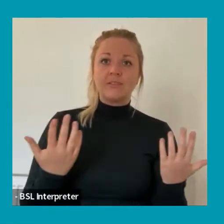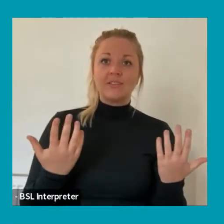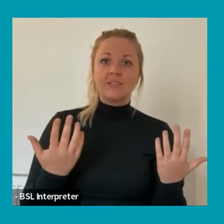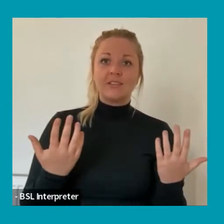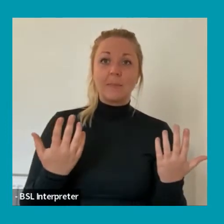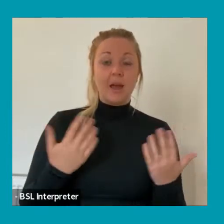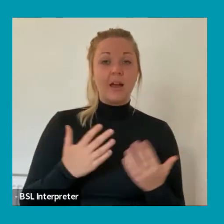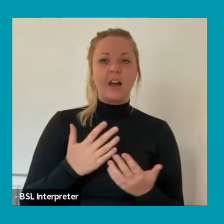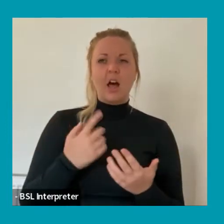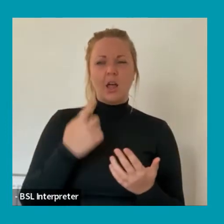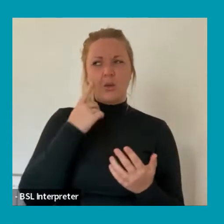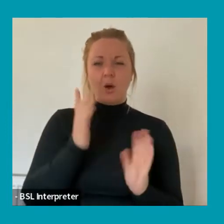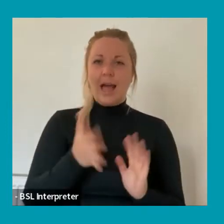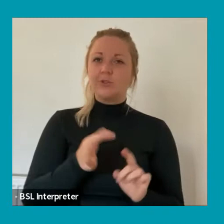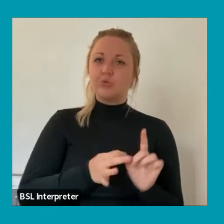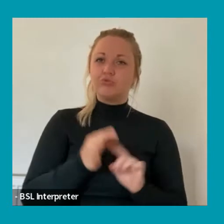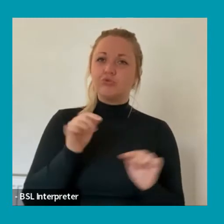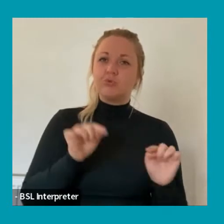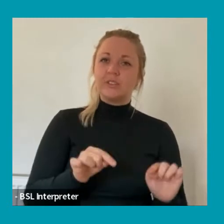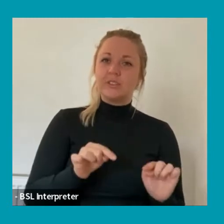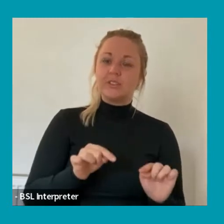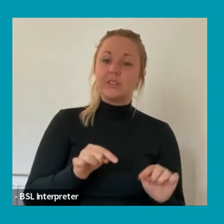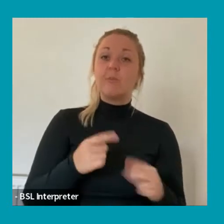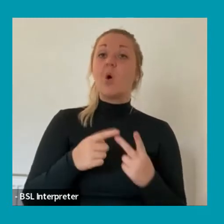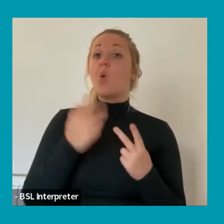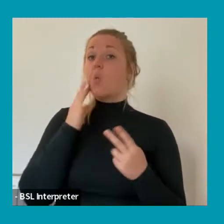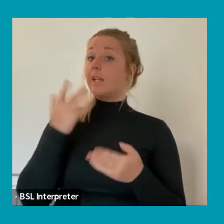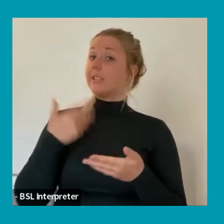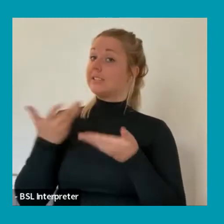Then, when I spoke to other people, who had adjustments,